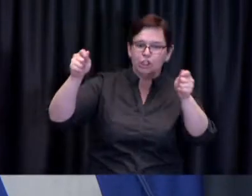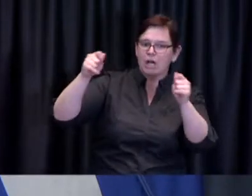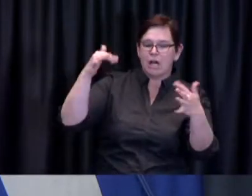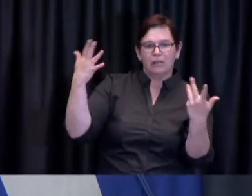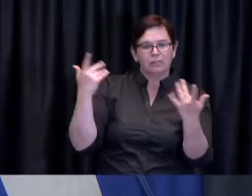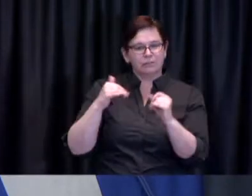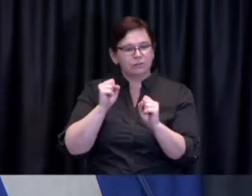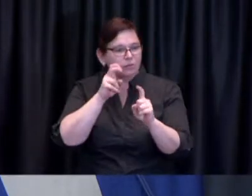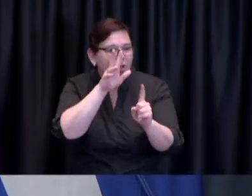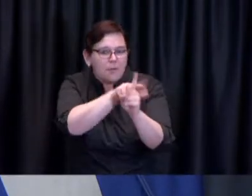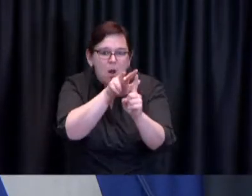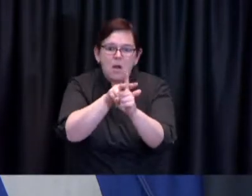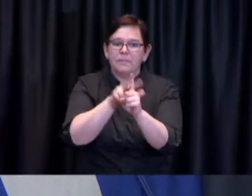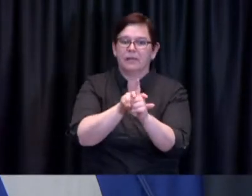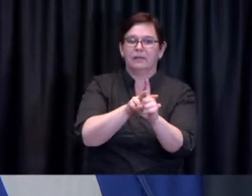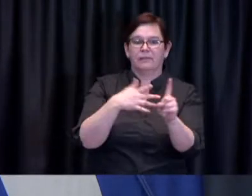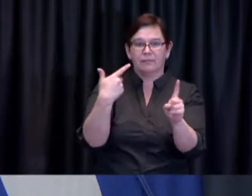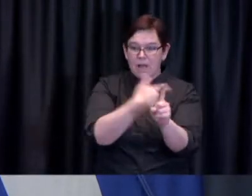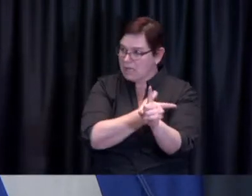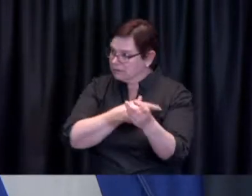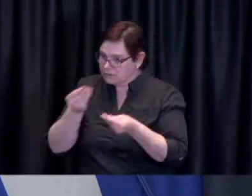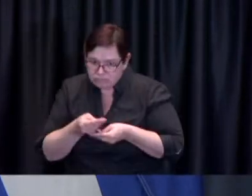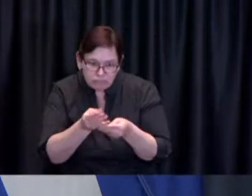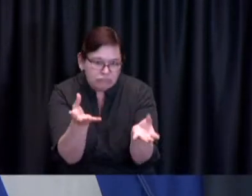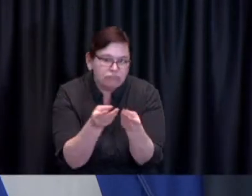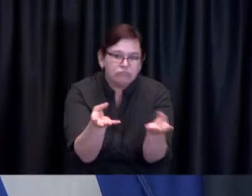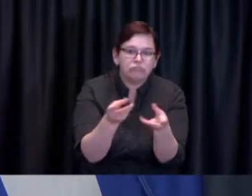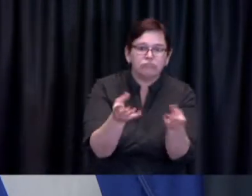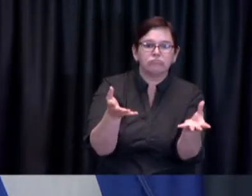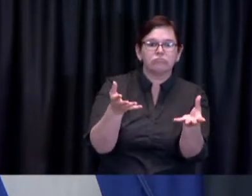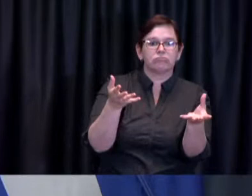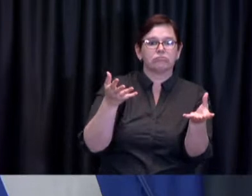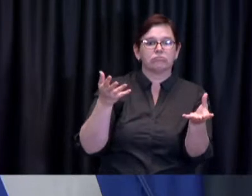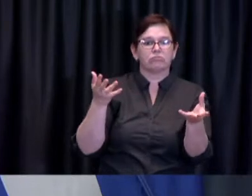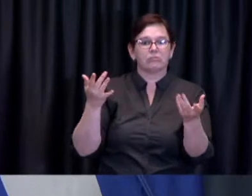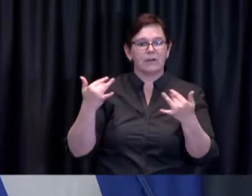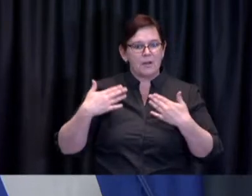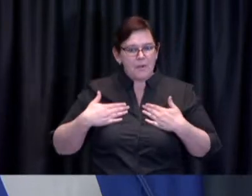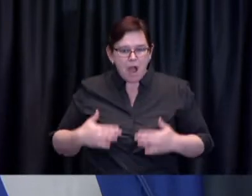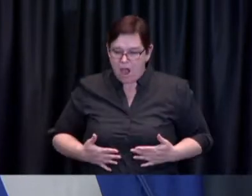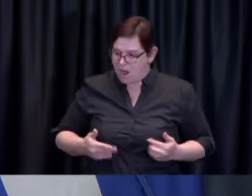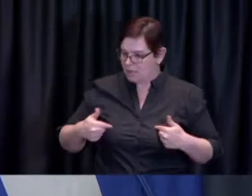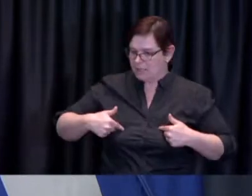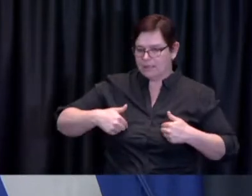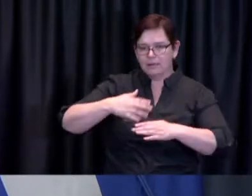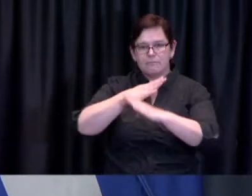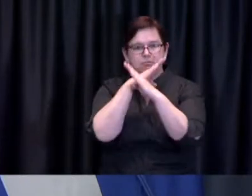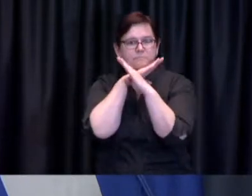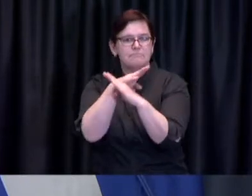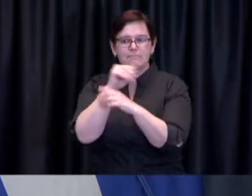vaccines are administered and antibodies build in more and more torontonians